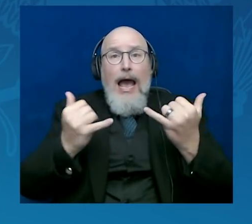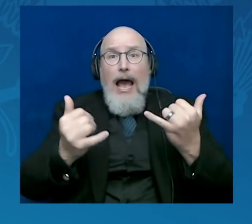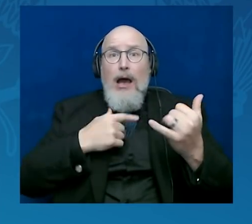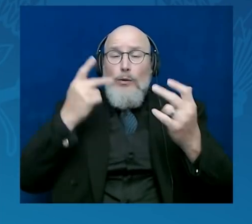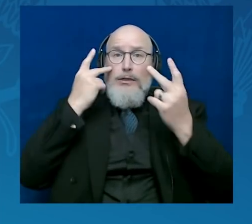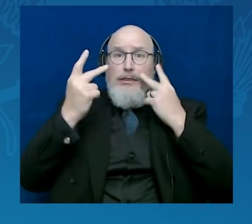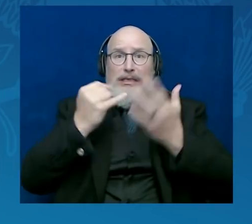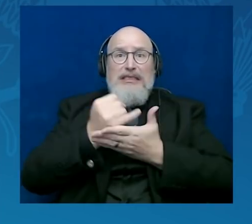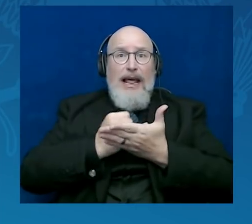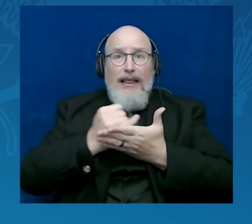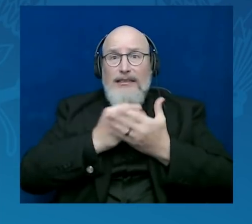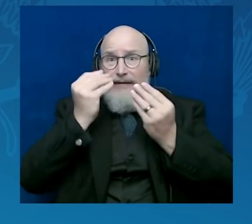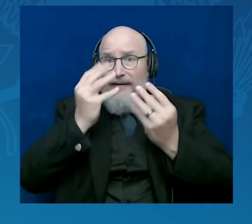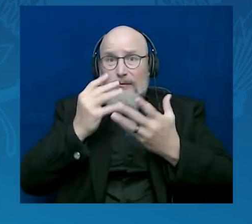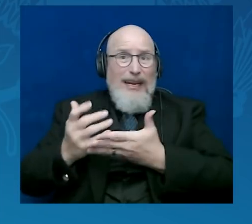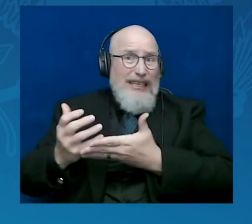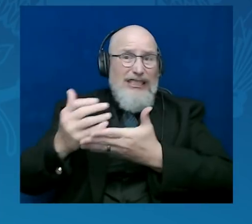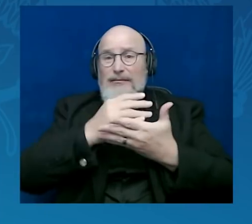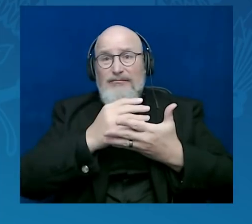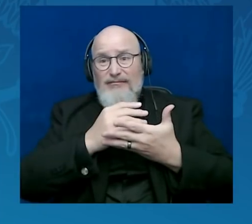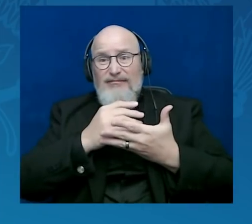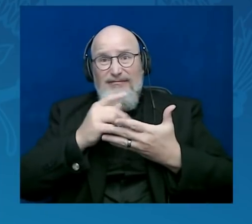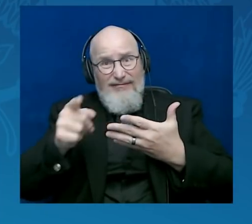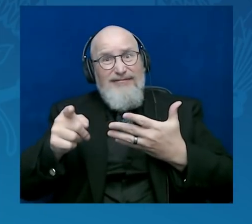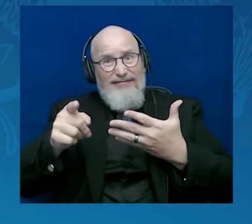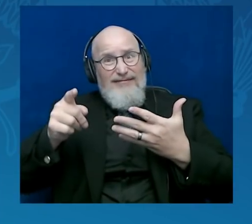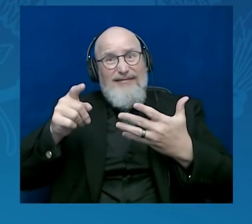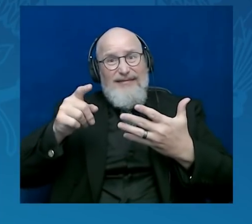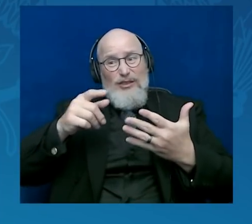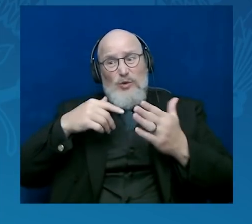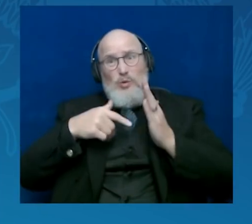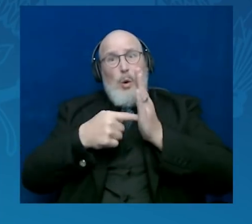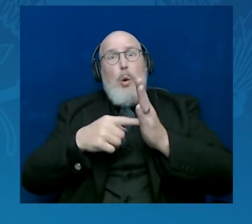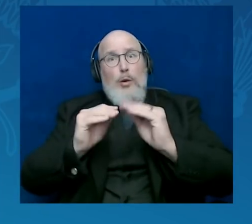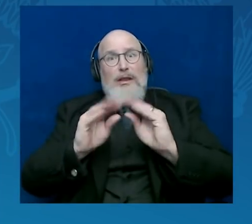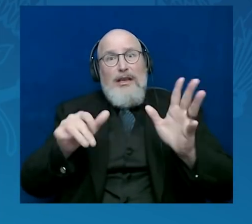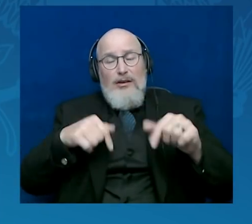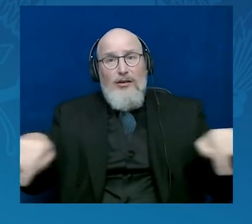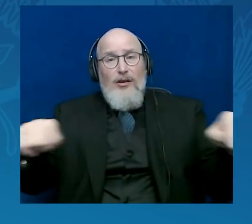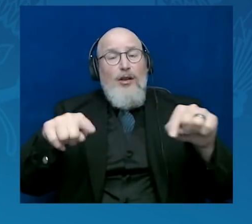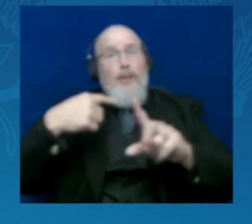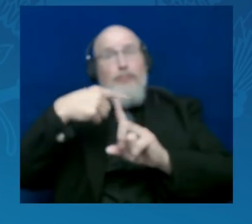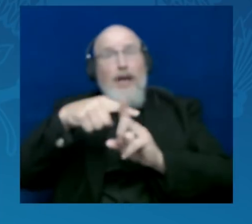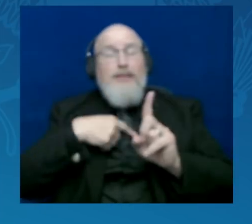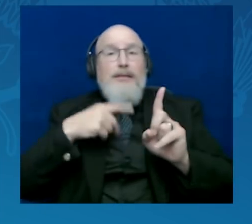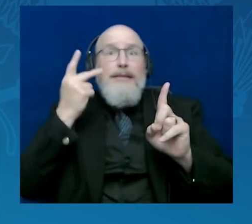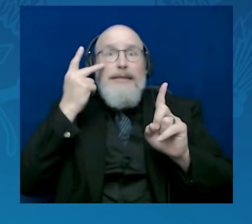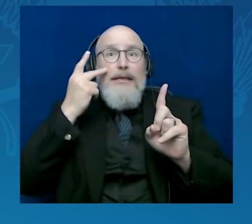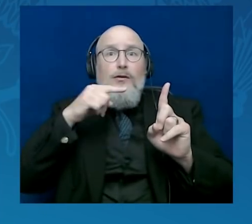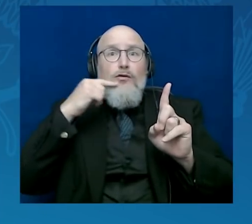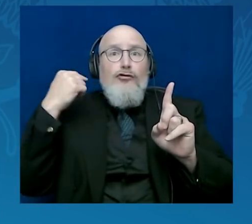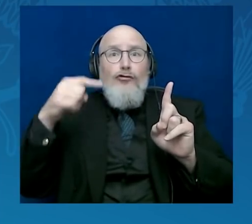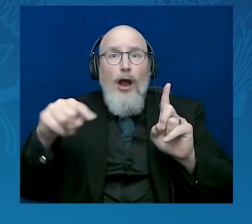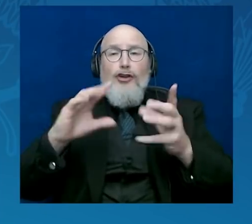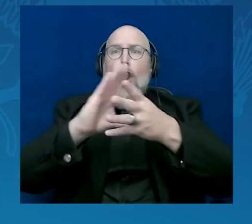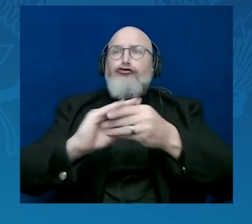And we see Russia spreading disinformation, lies, and propaganda.